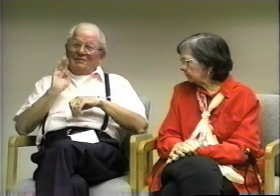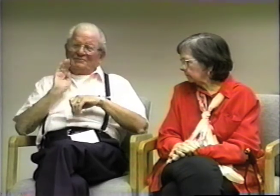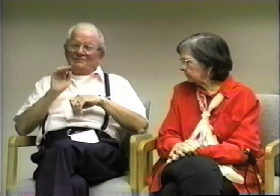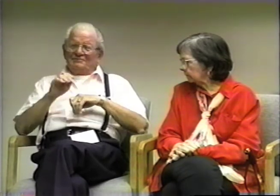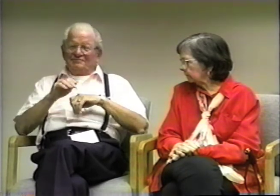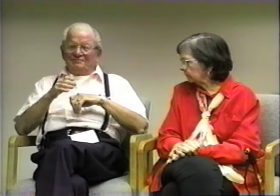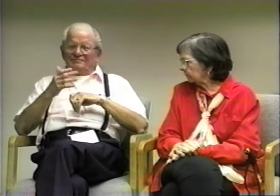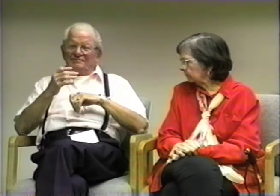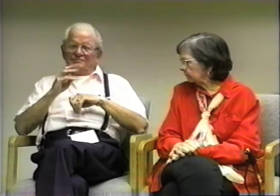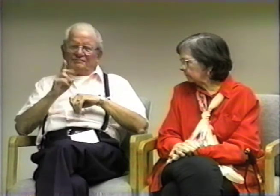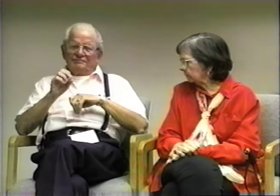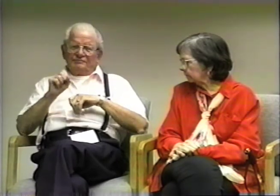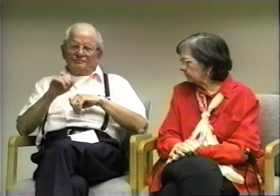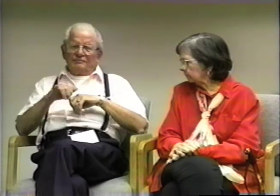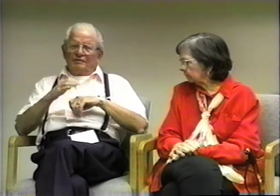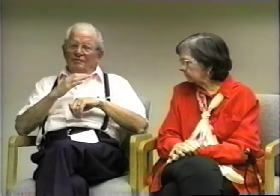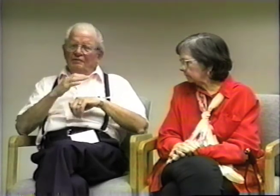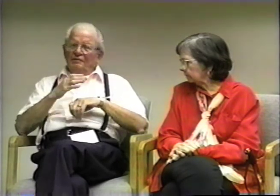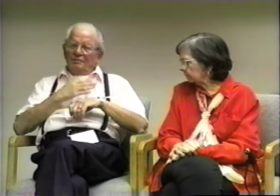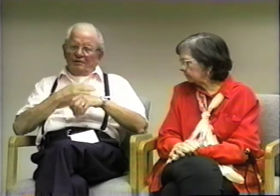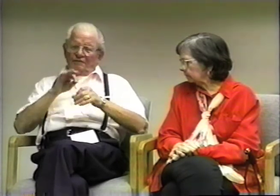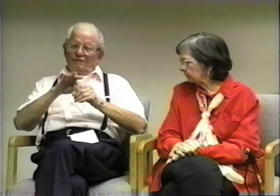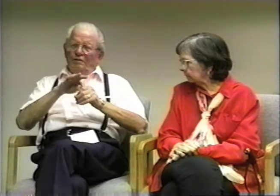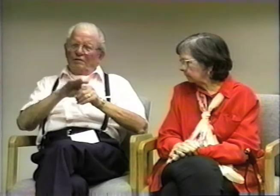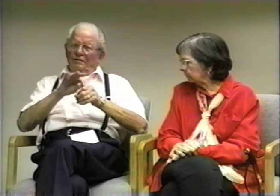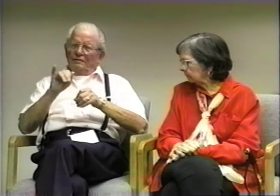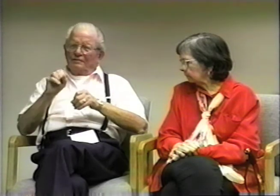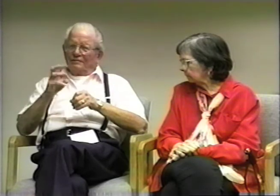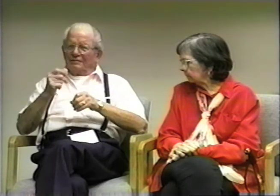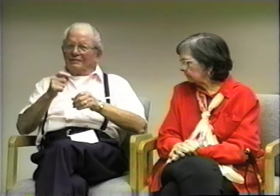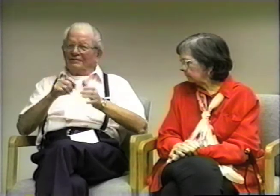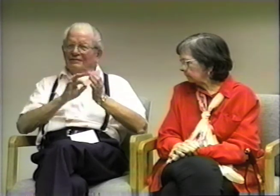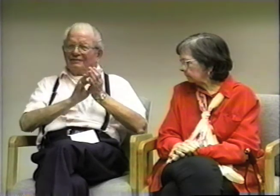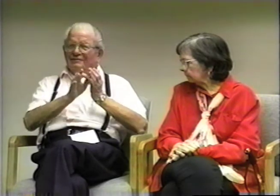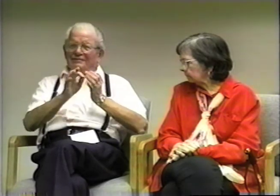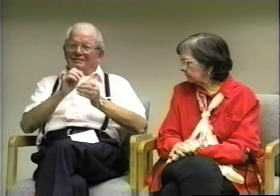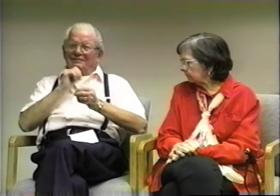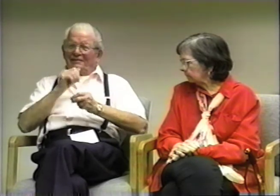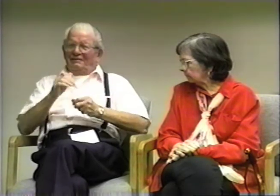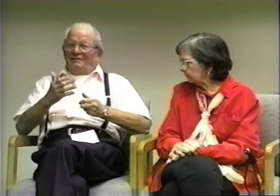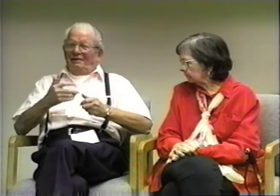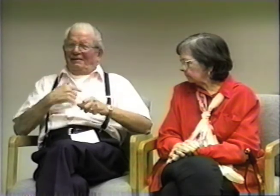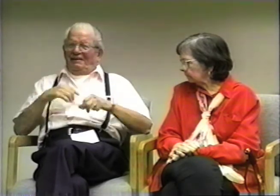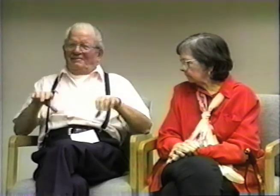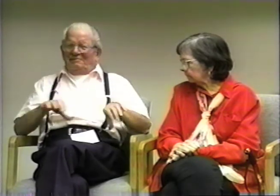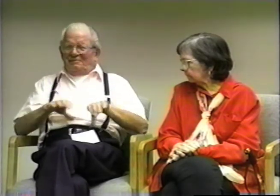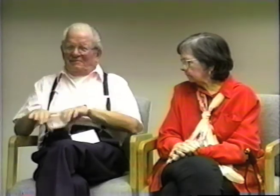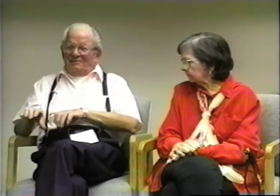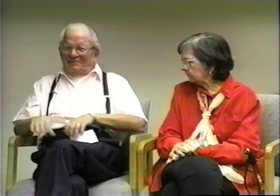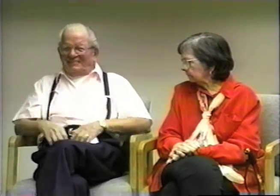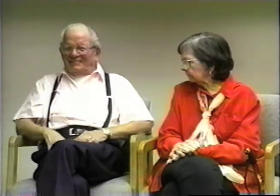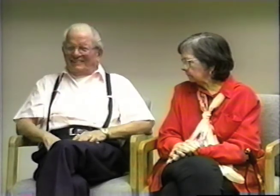I dare say, then, it was my vote that counted and not my actions.